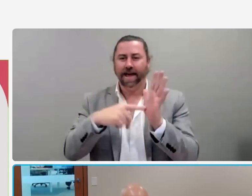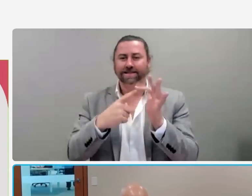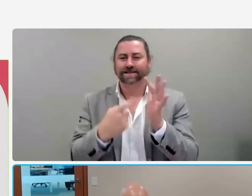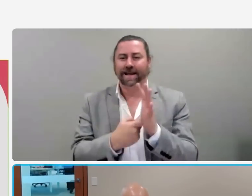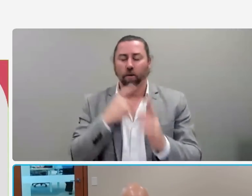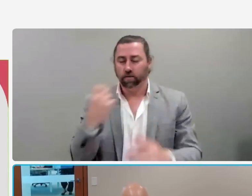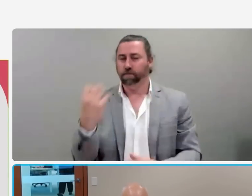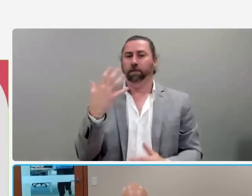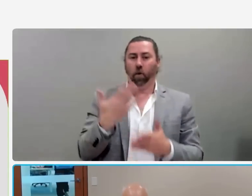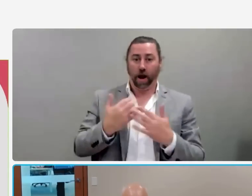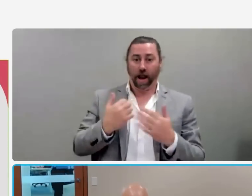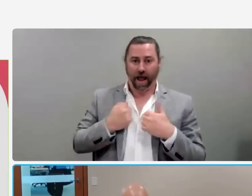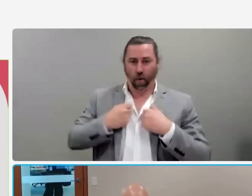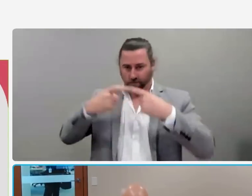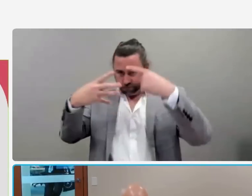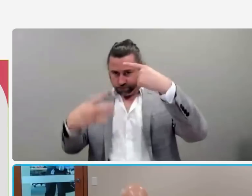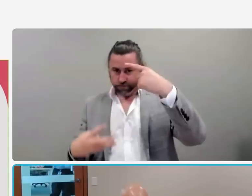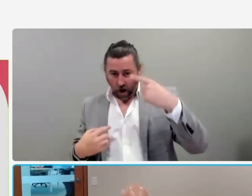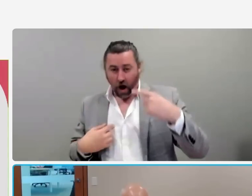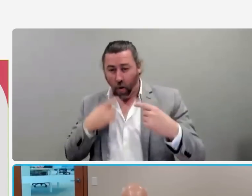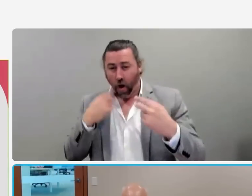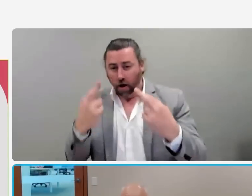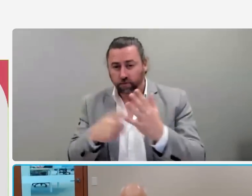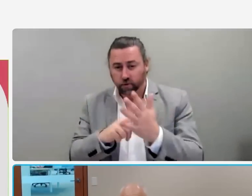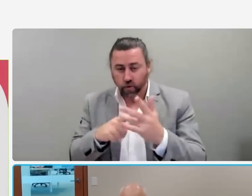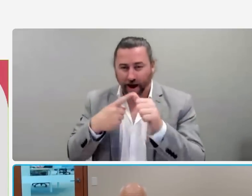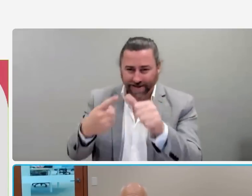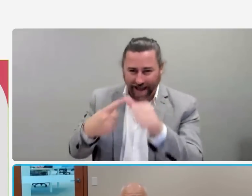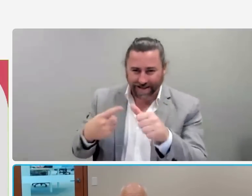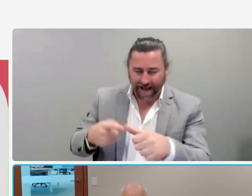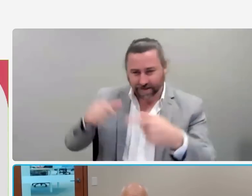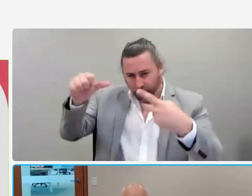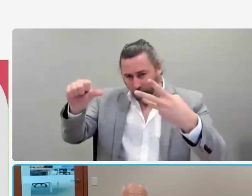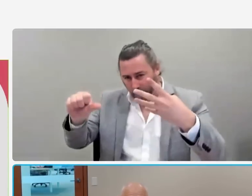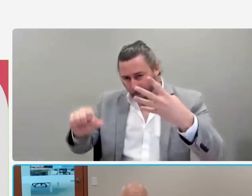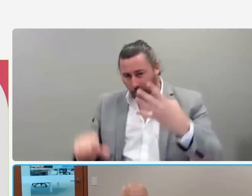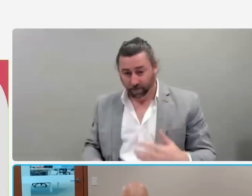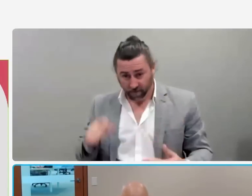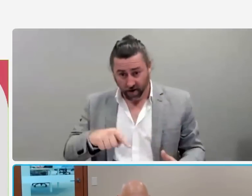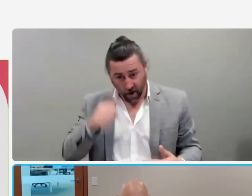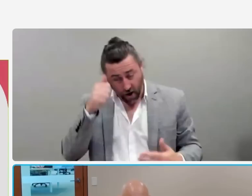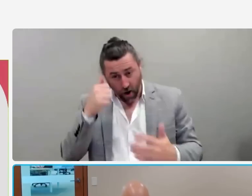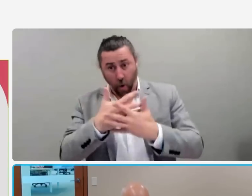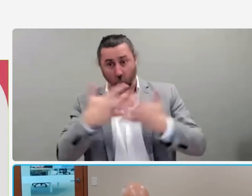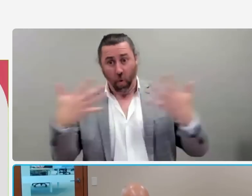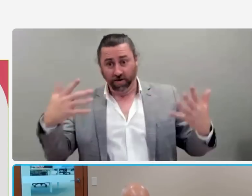We will do our best to get through as many questions as possible but this is actually one of the largest webinars we've had so it's very unlikely that we'll be